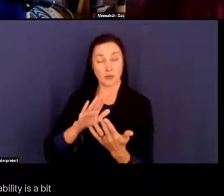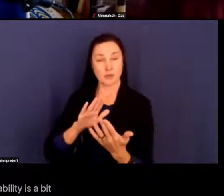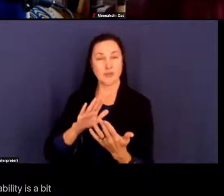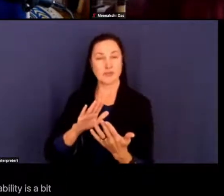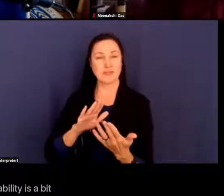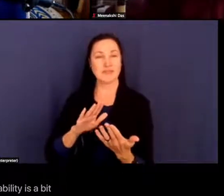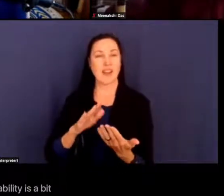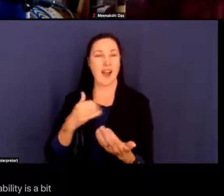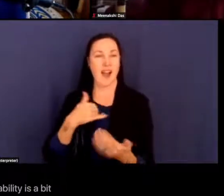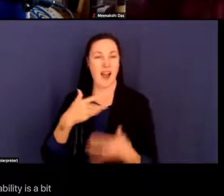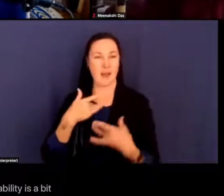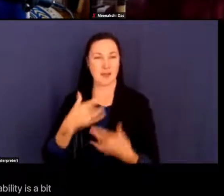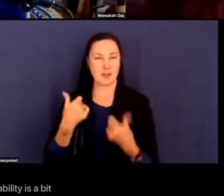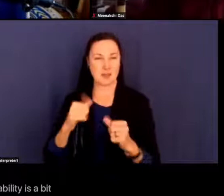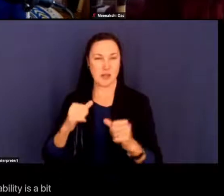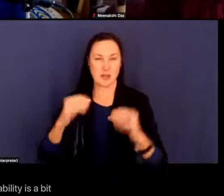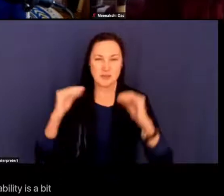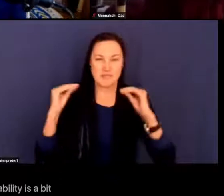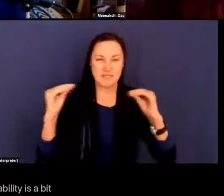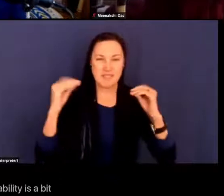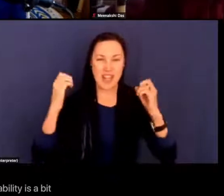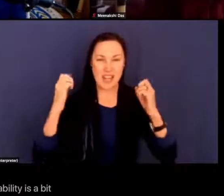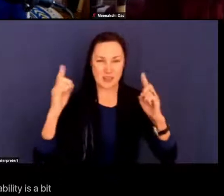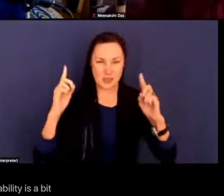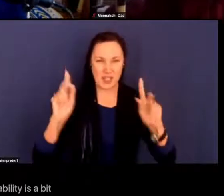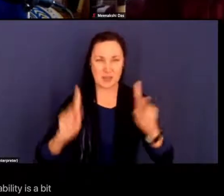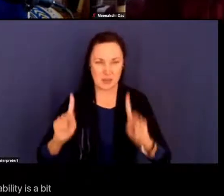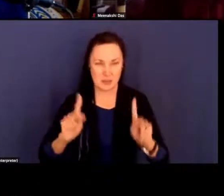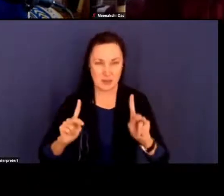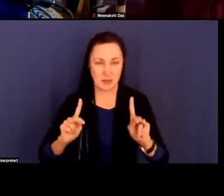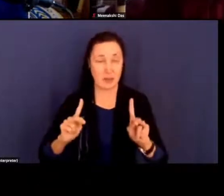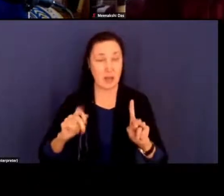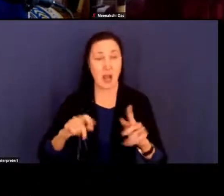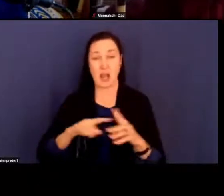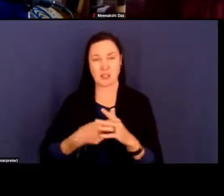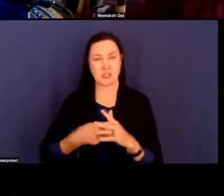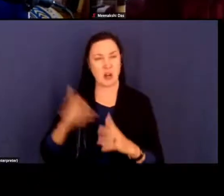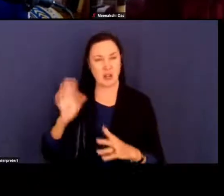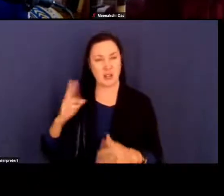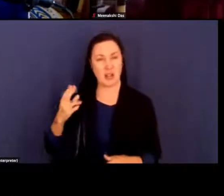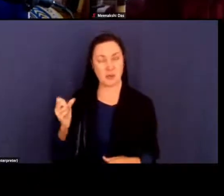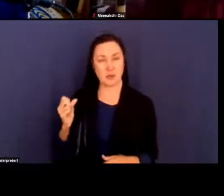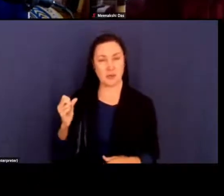So starting in high school even and my mother was a teacher of visually impaired for 27 years